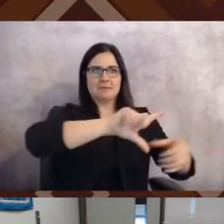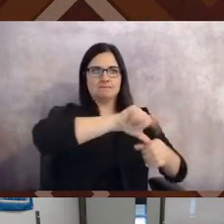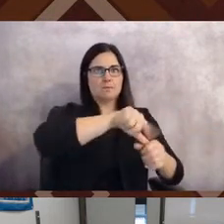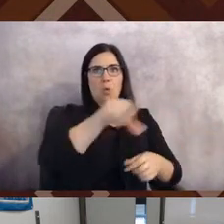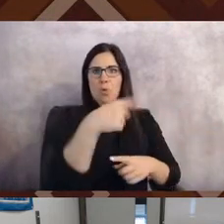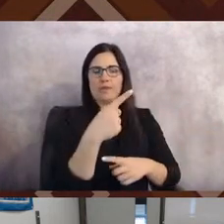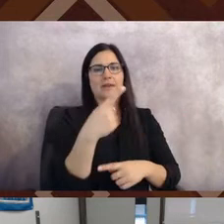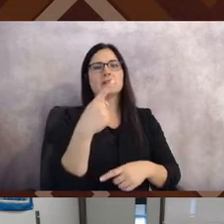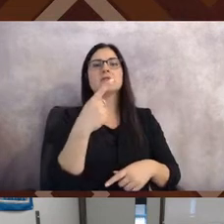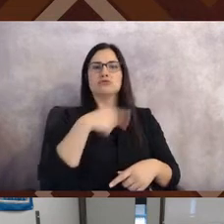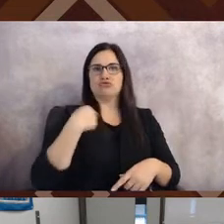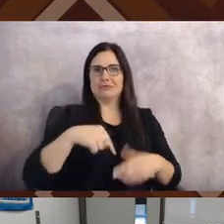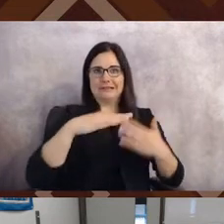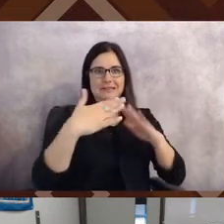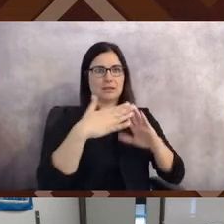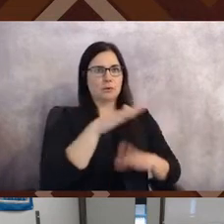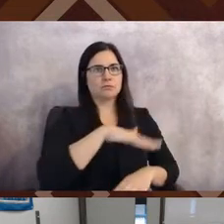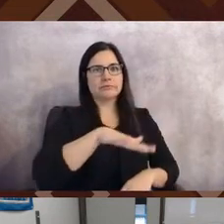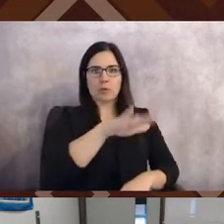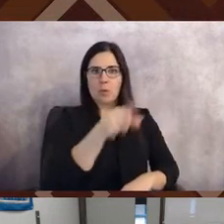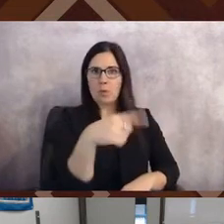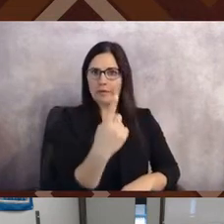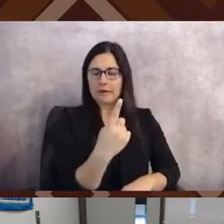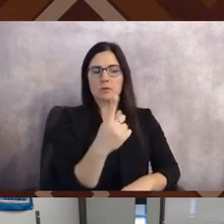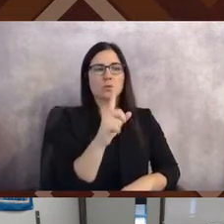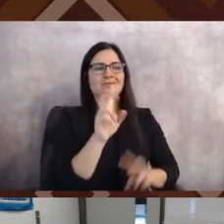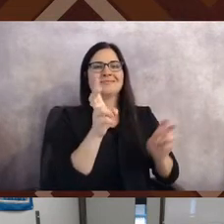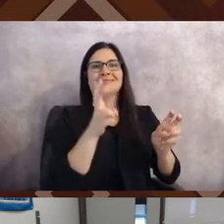quote unquote, allowed to live OK.